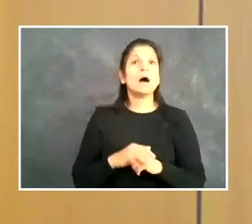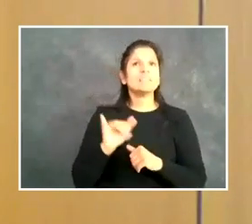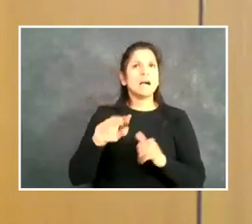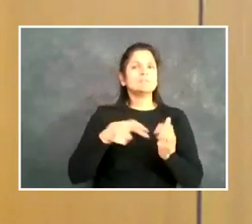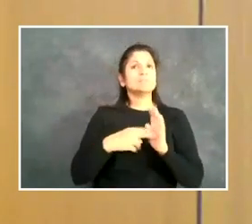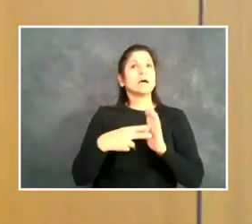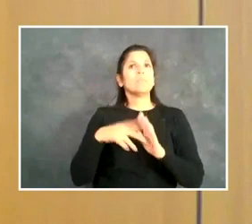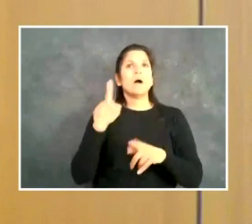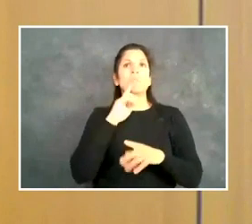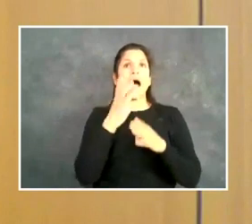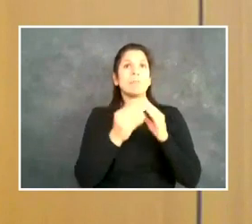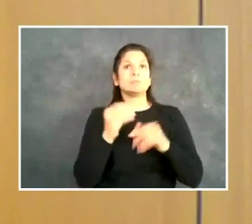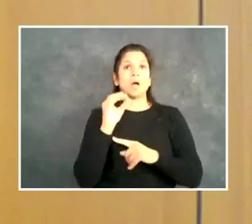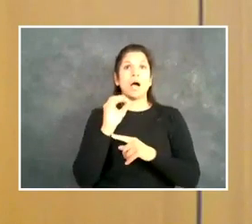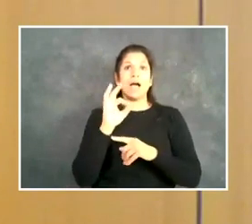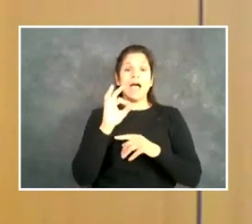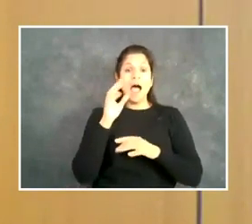FOR THE PARTICULAR FINDING IN QUESTION, OR THE PARTICULAR